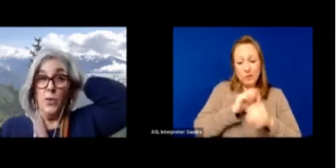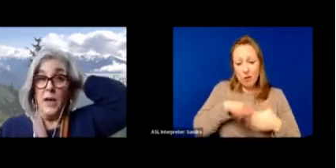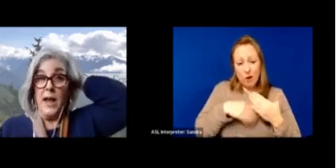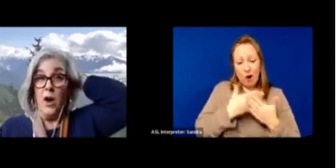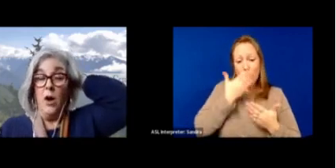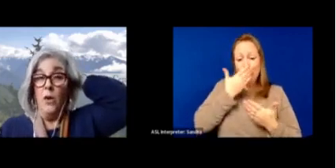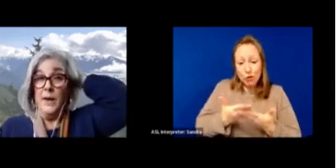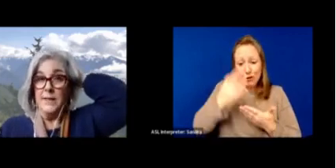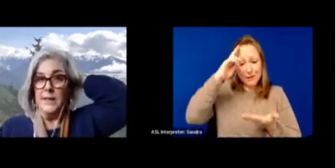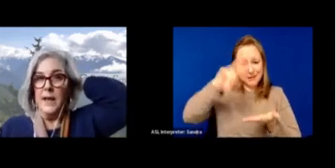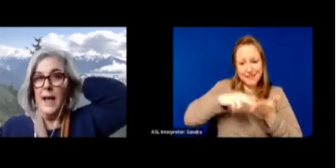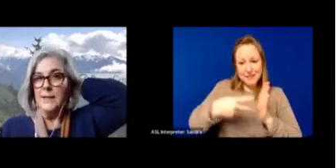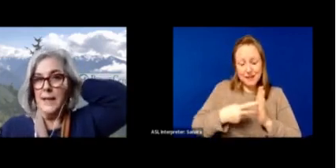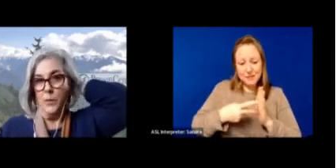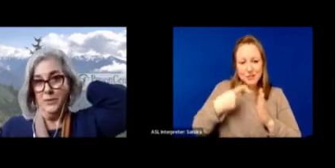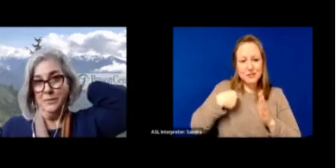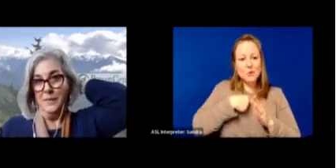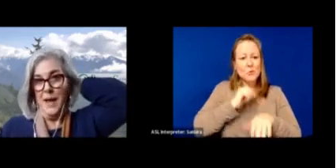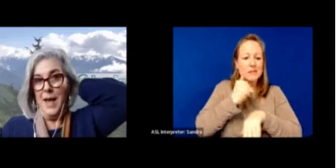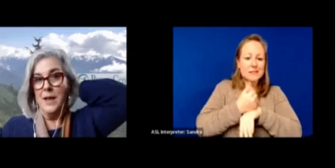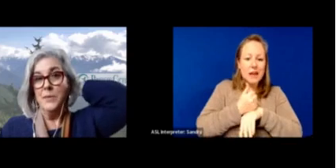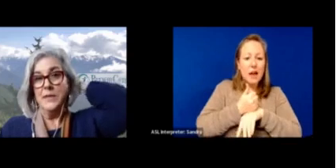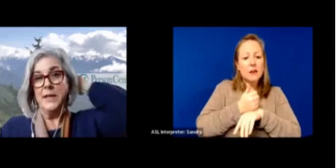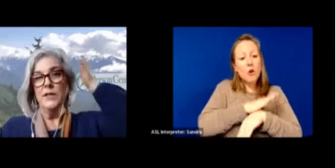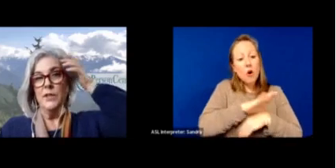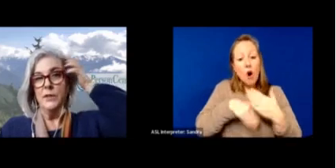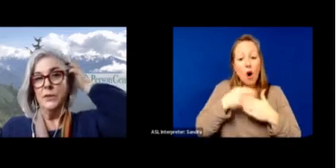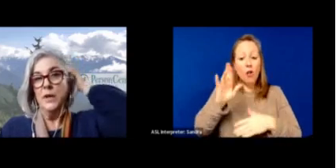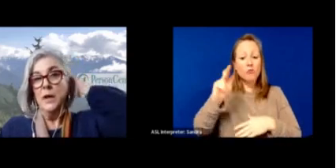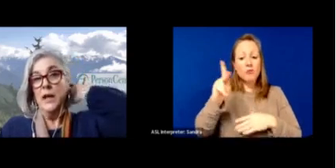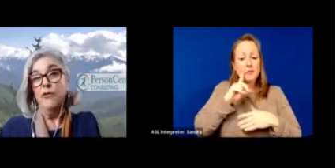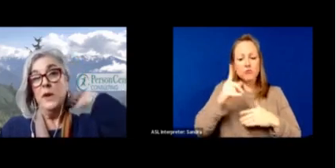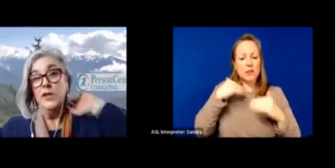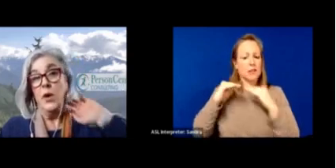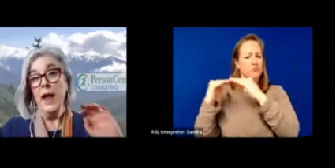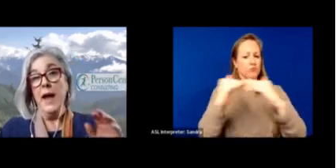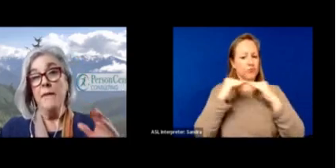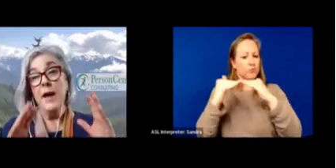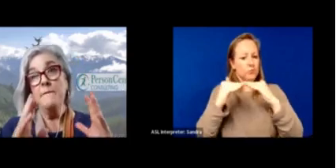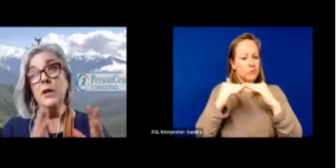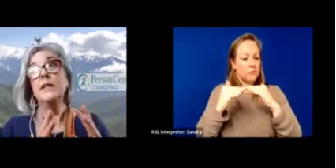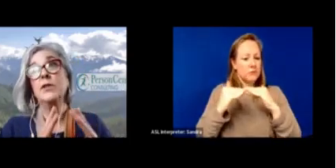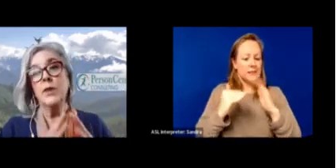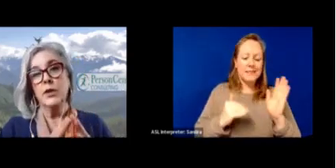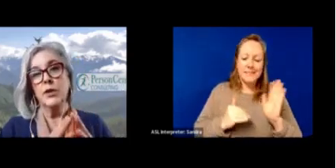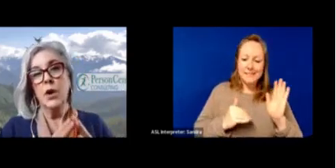create all risks as equal. And we tend to, if we don't have that very structured